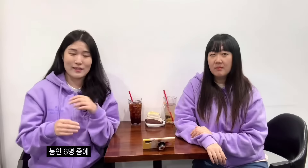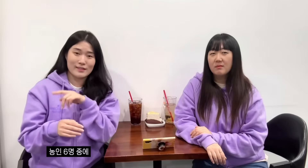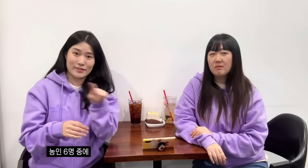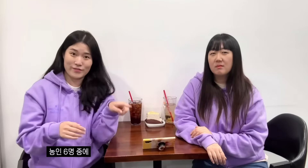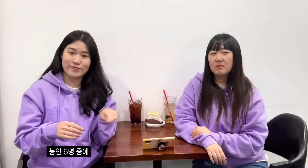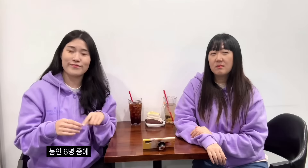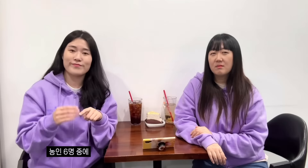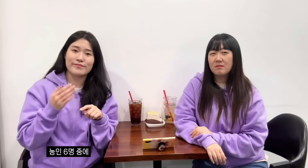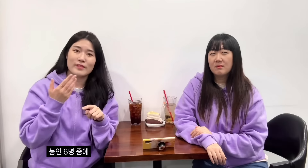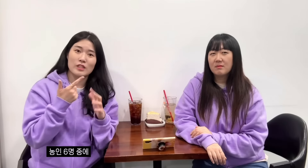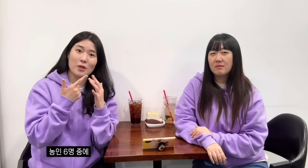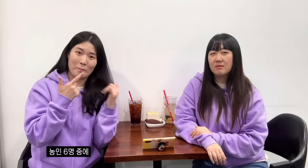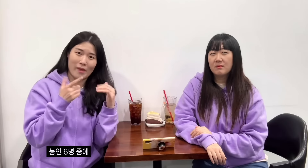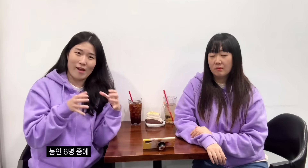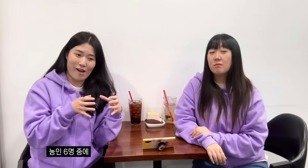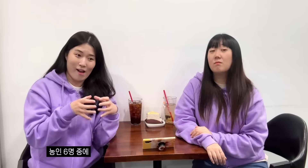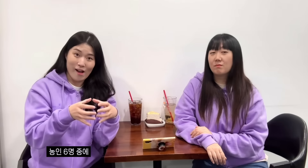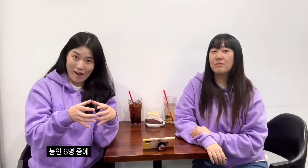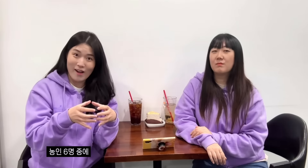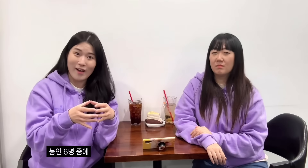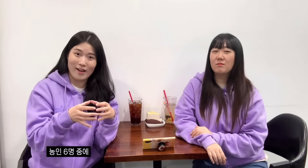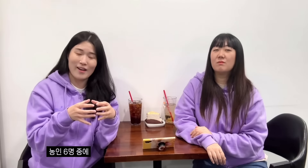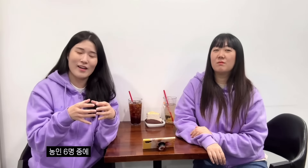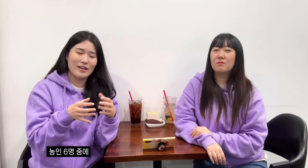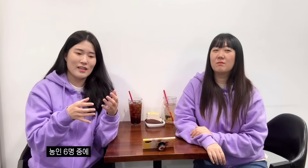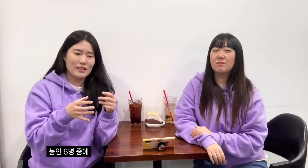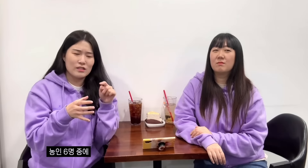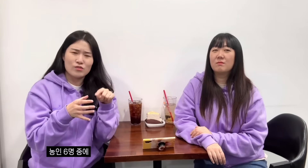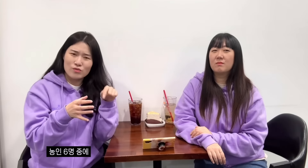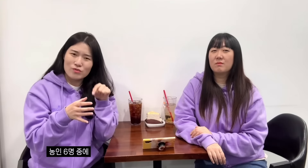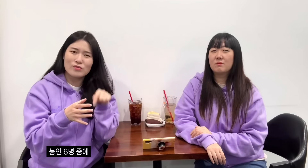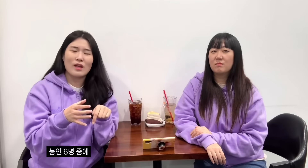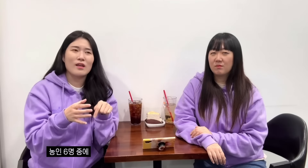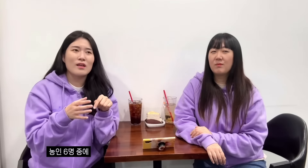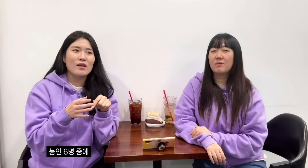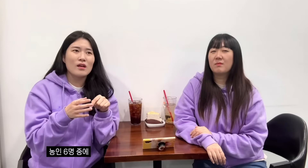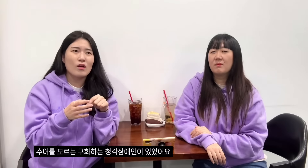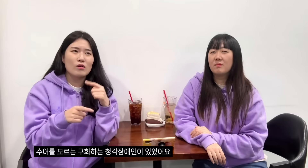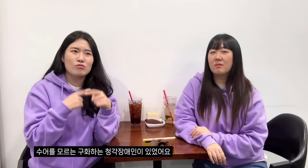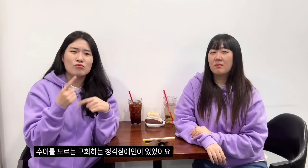Among the 6 deaf people,